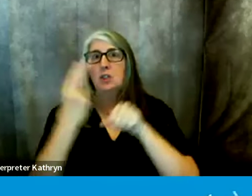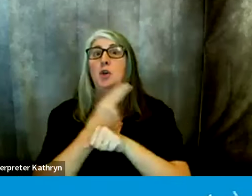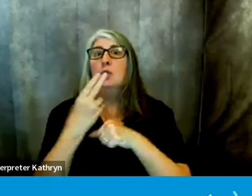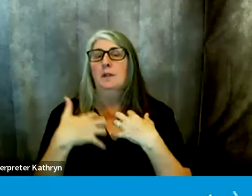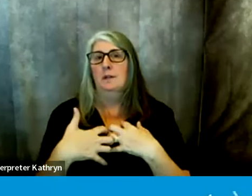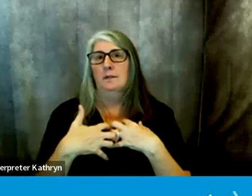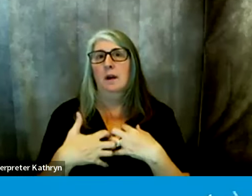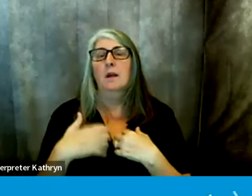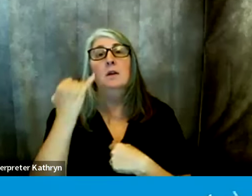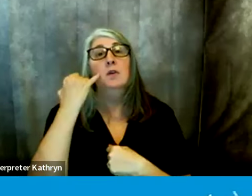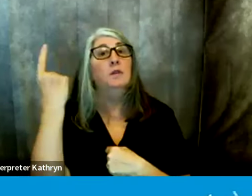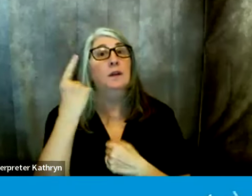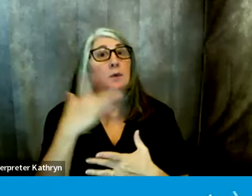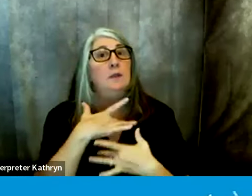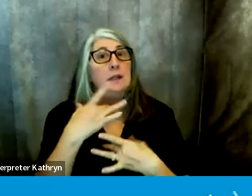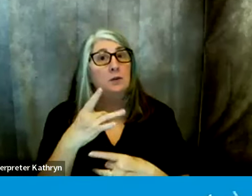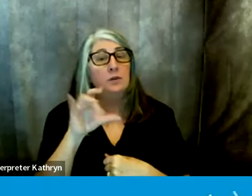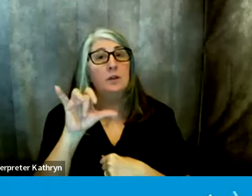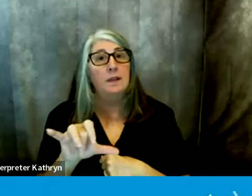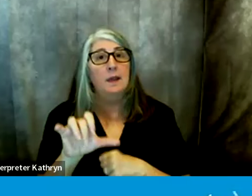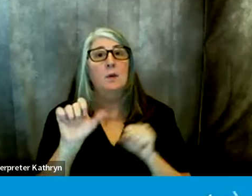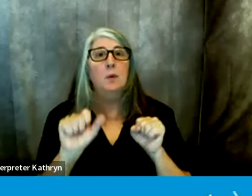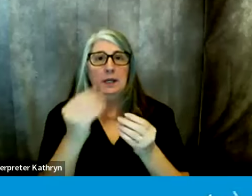If anyone's interested in that, we can share some information